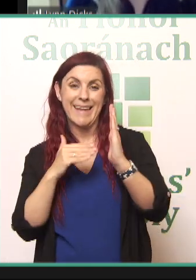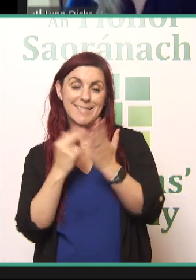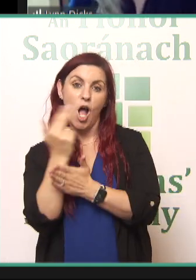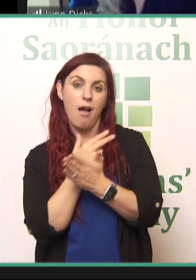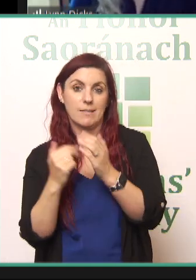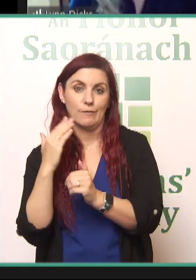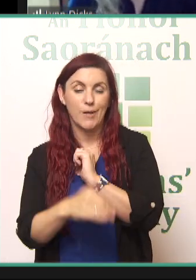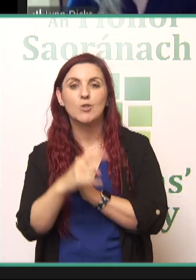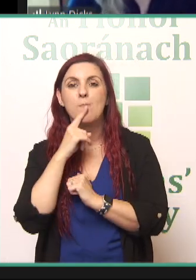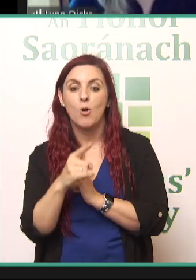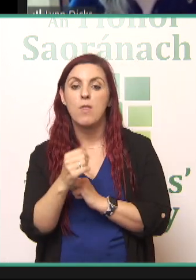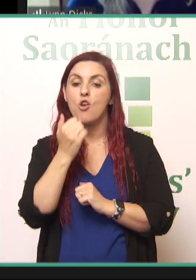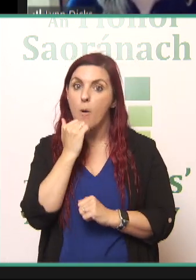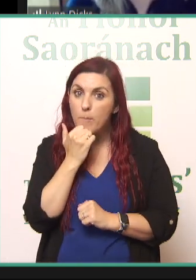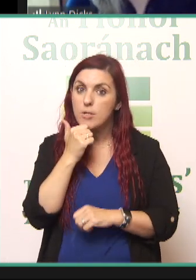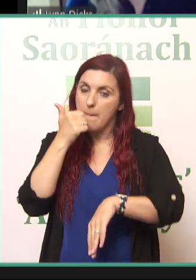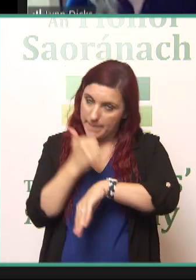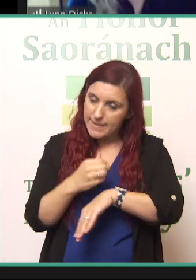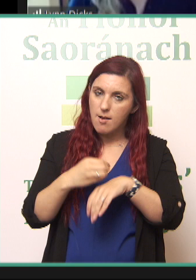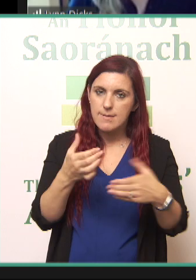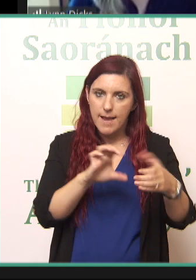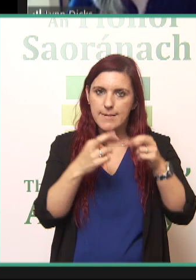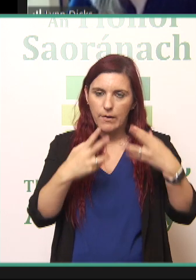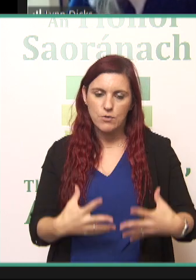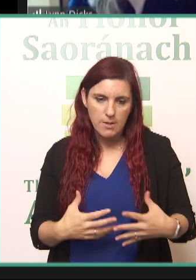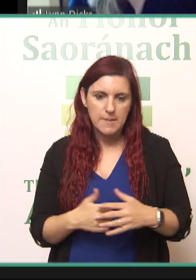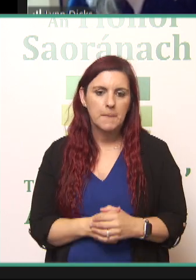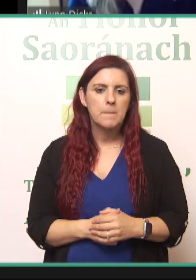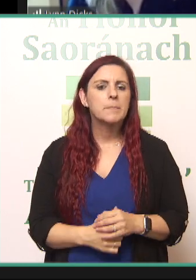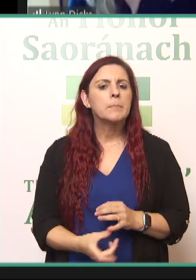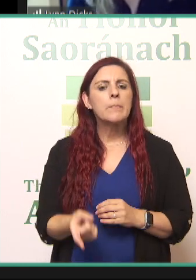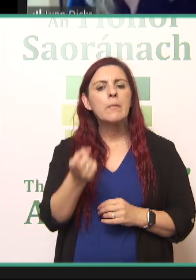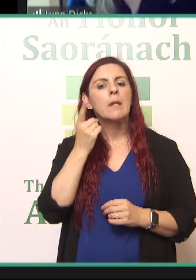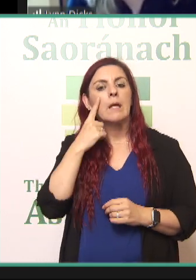which is a set of modeled results and you see uh this historical decline what it's representing